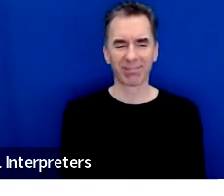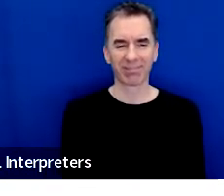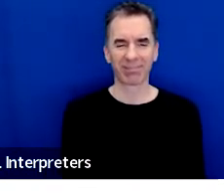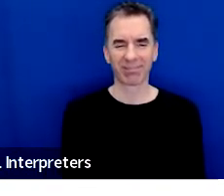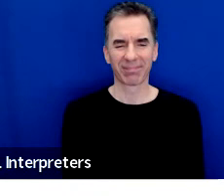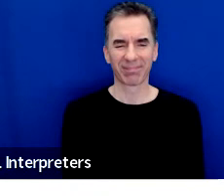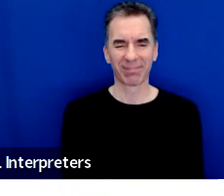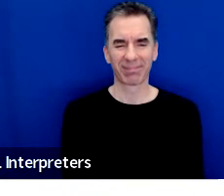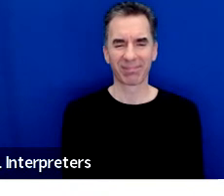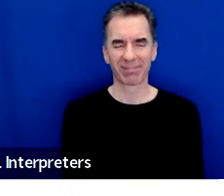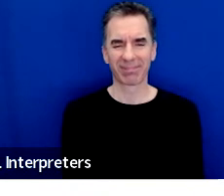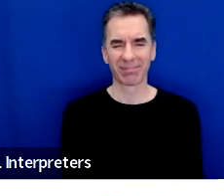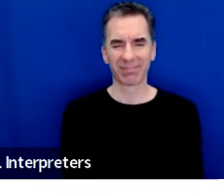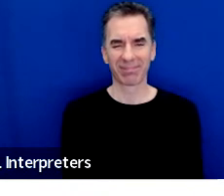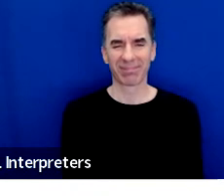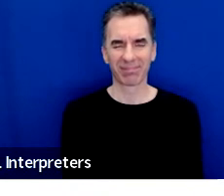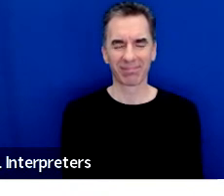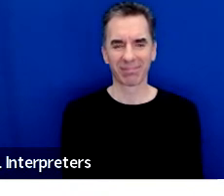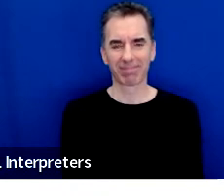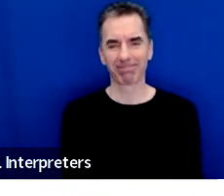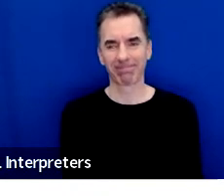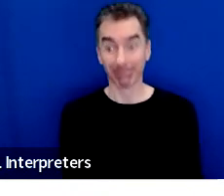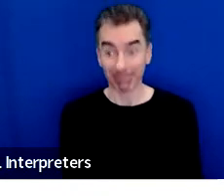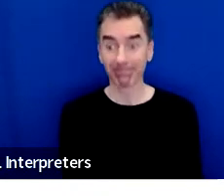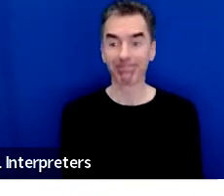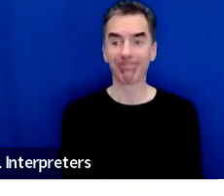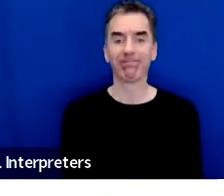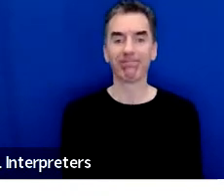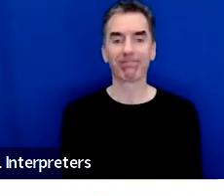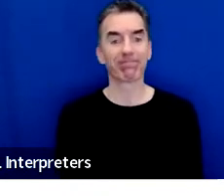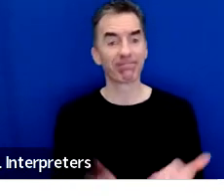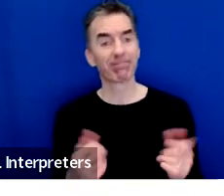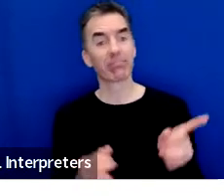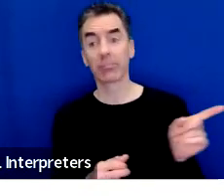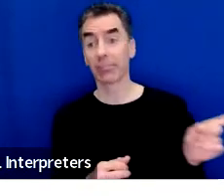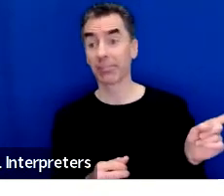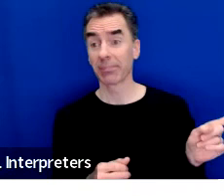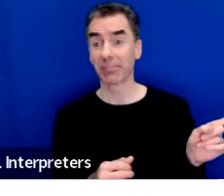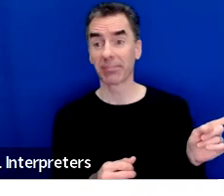Okay, okay. So here is now this, this one I'm going to show you just like the whole,